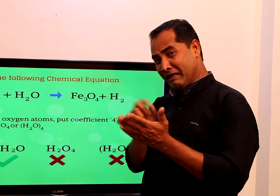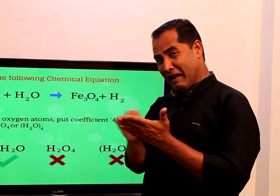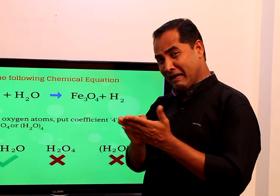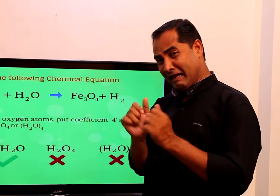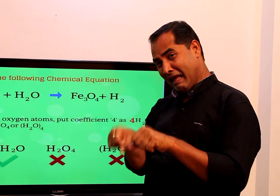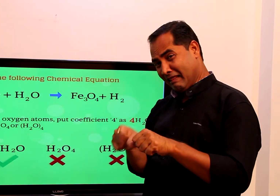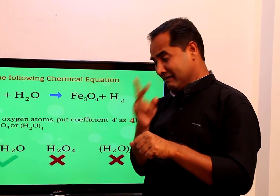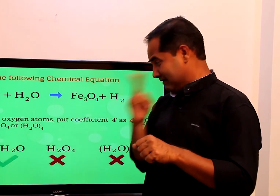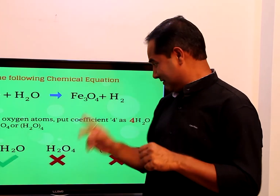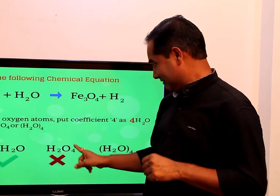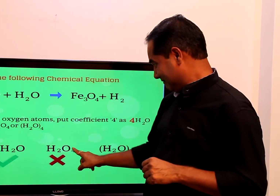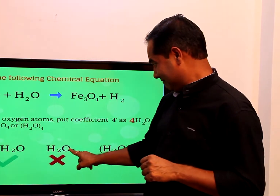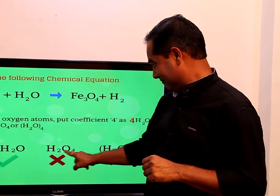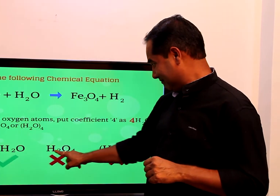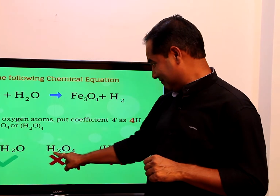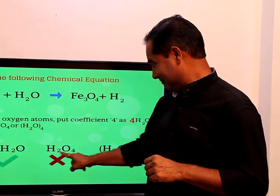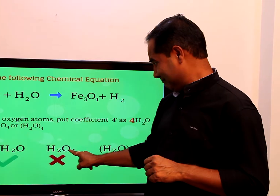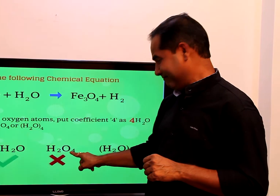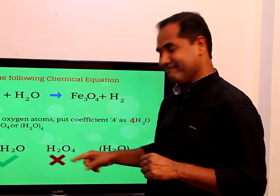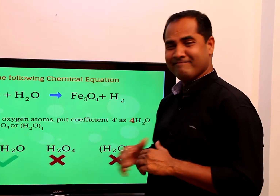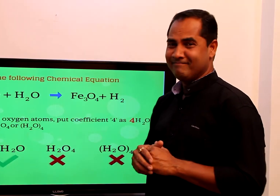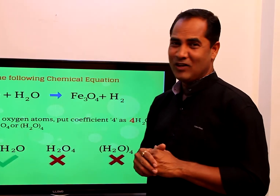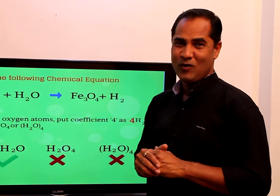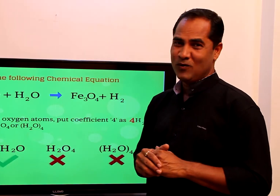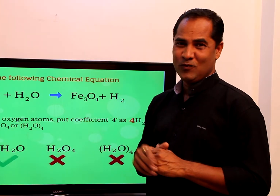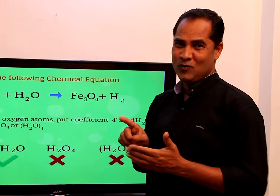H2O. If you write it like this, that would be